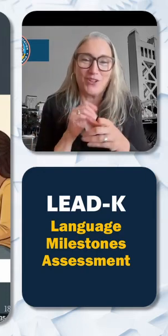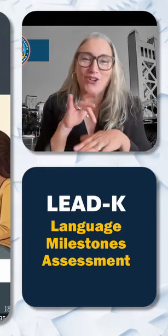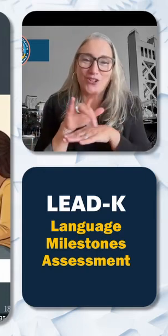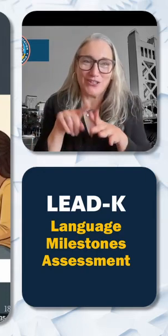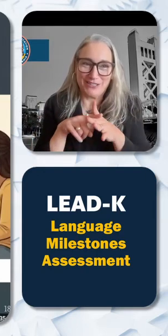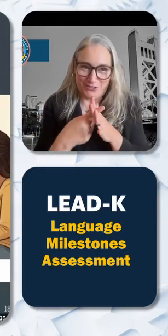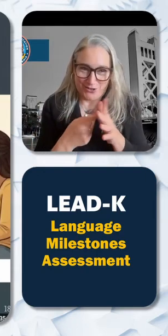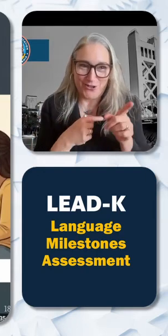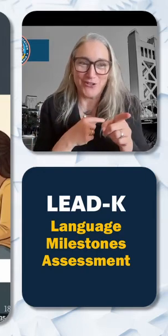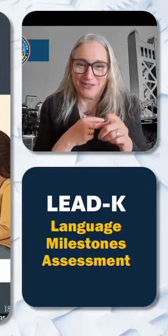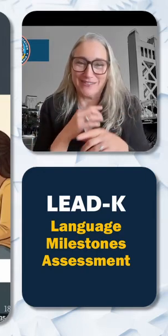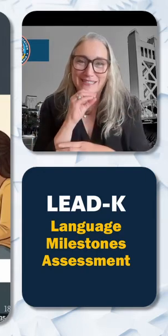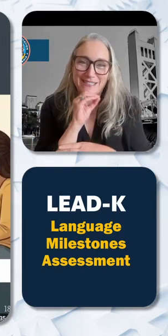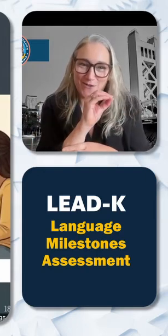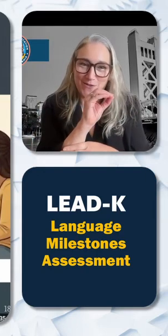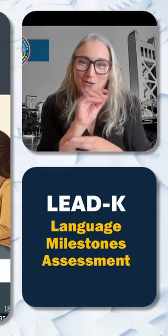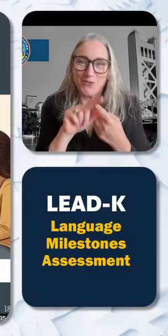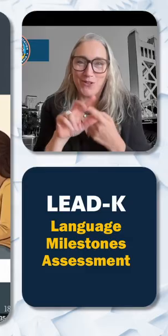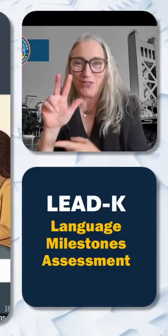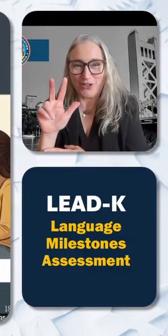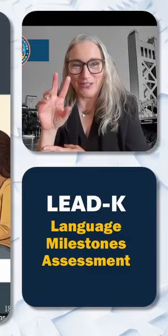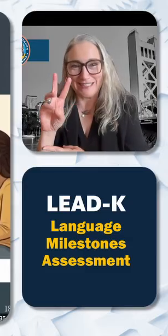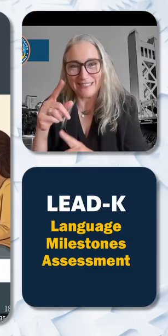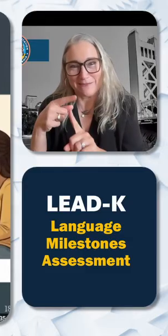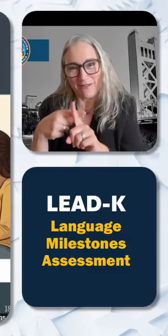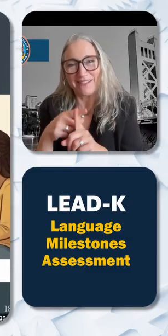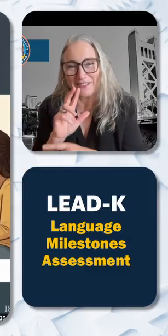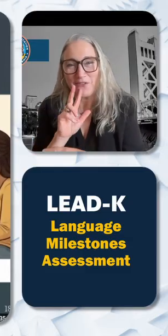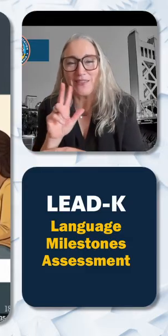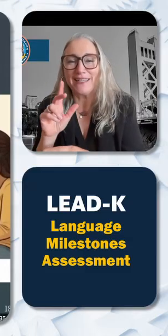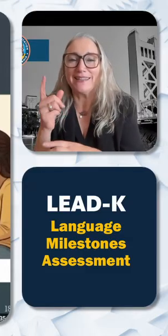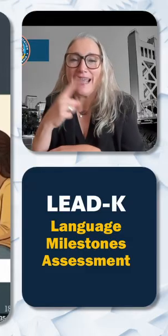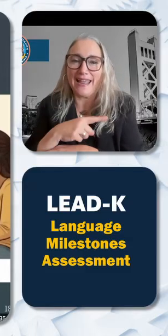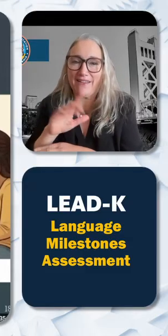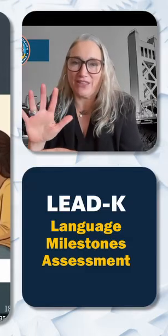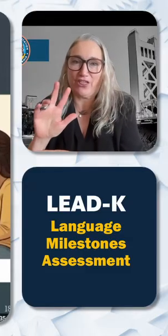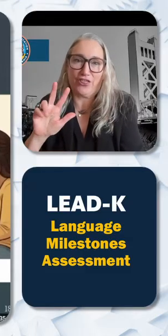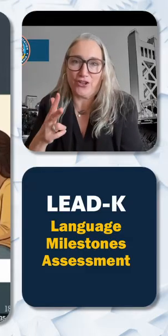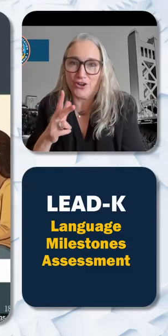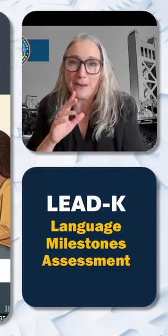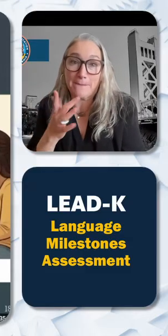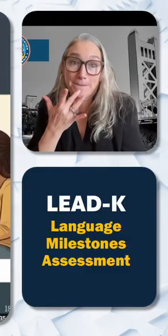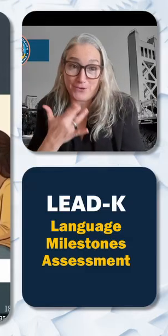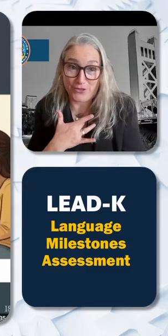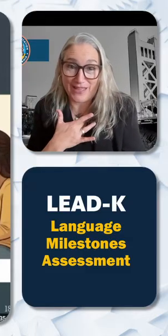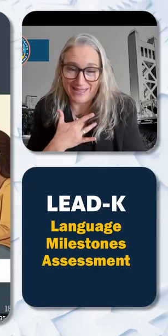So, now, Part C is early start. Birth to 36 months.